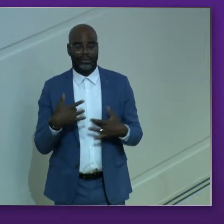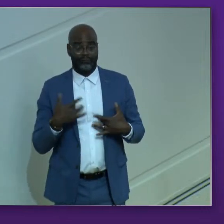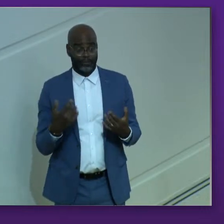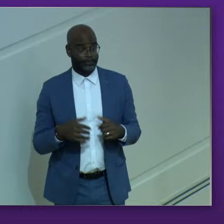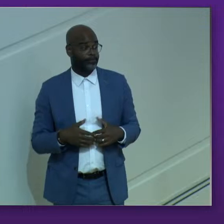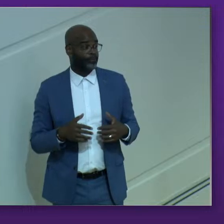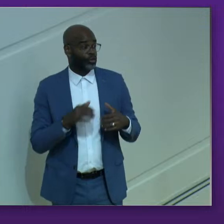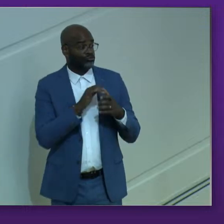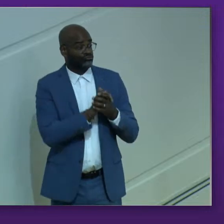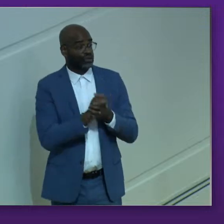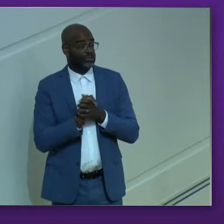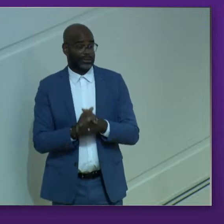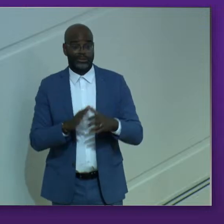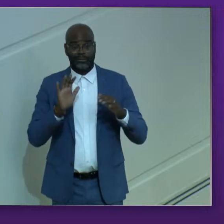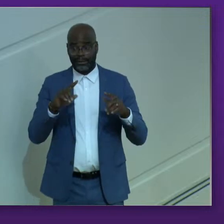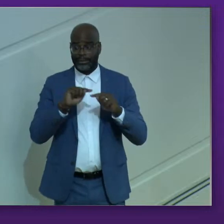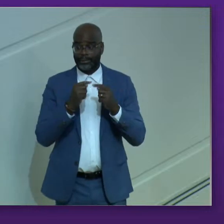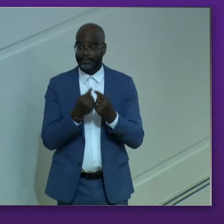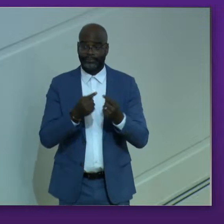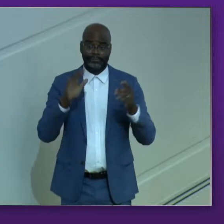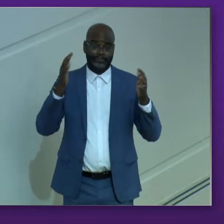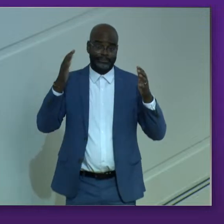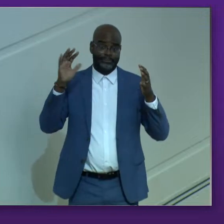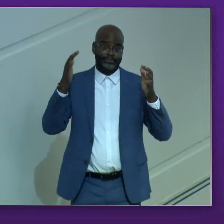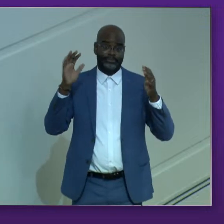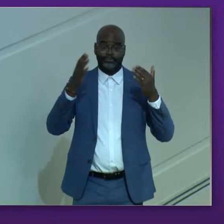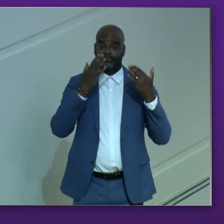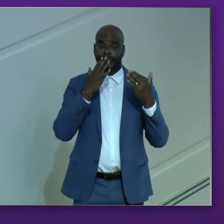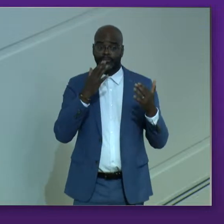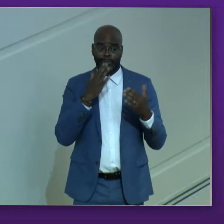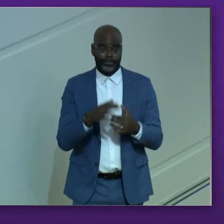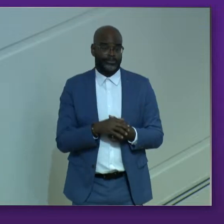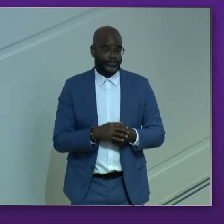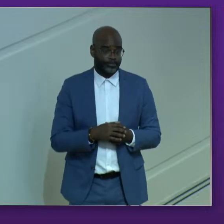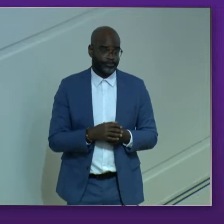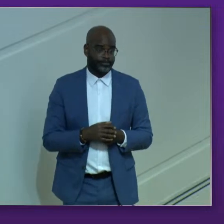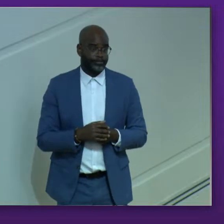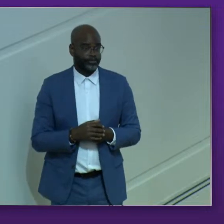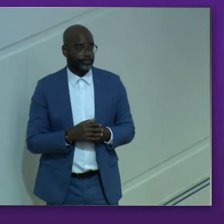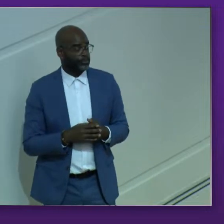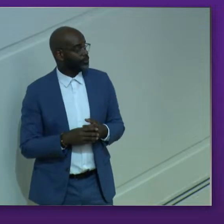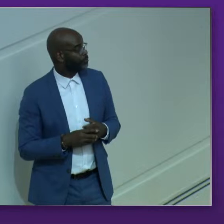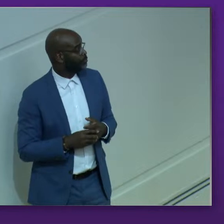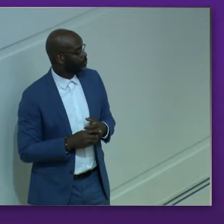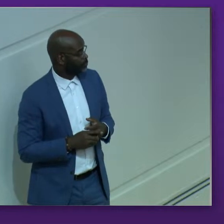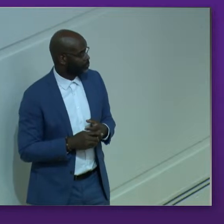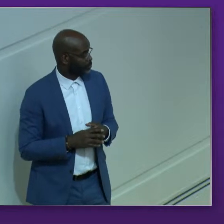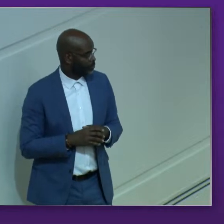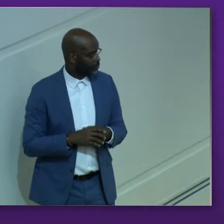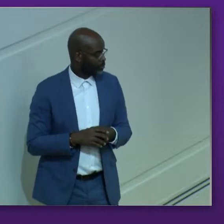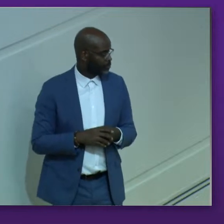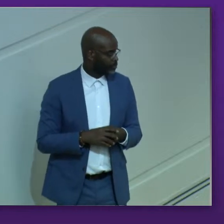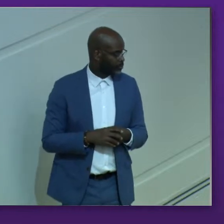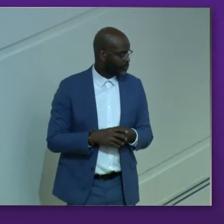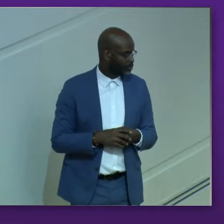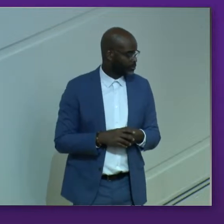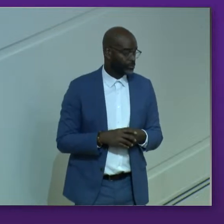WE WERE ABLE TO OFFER 15 MERIT BADGES ON THE ROCKVILLE CAMPUS THANKS TO THIS DEDICATED TEAM.